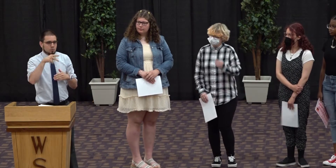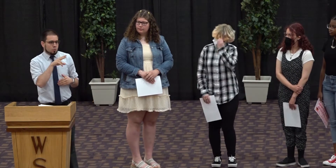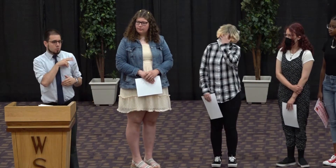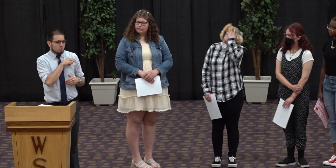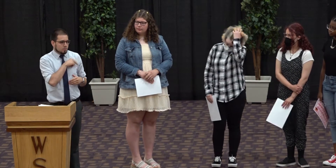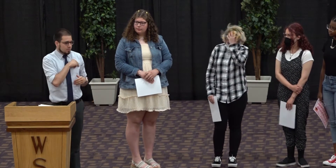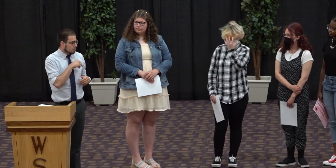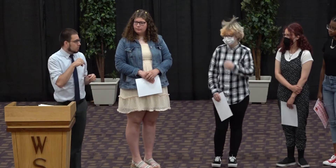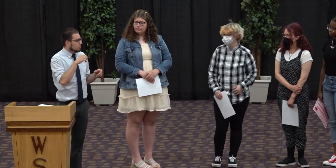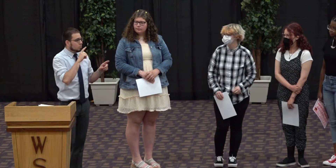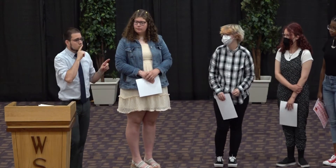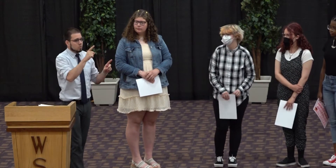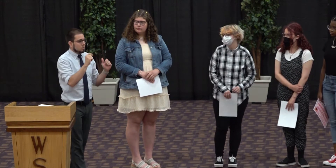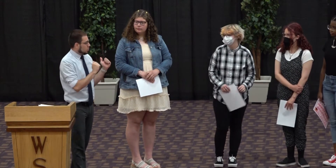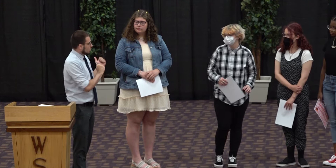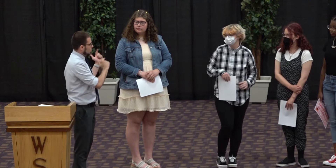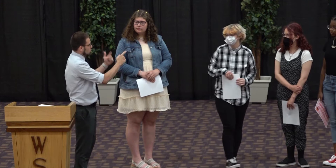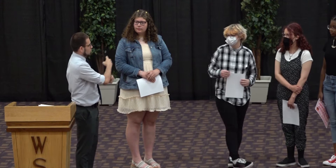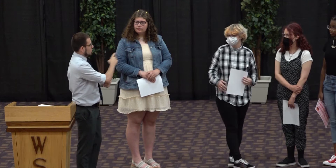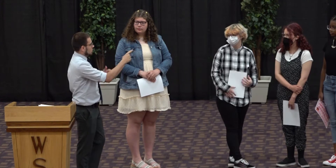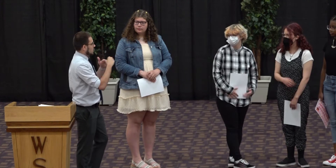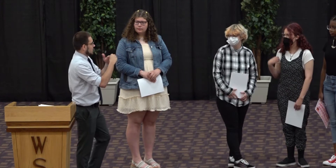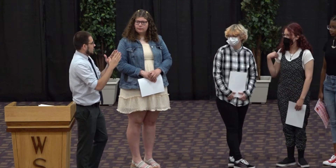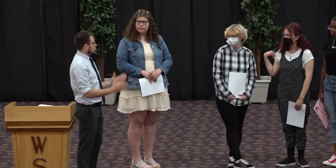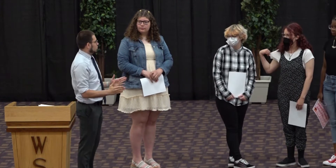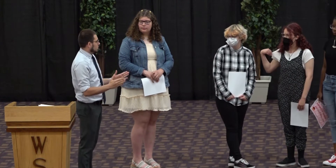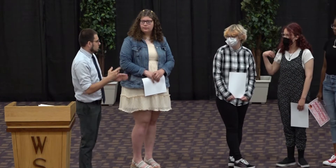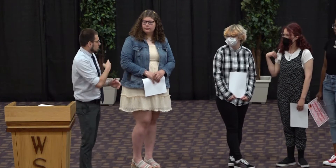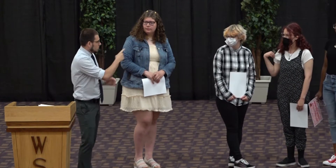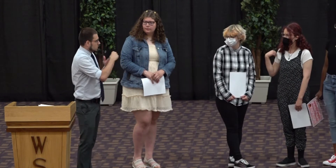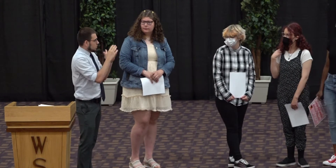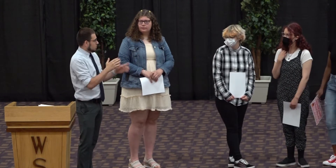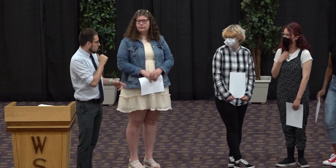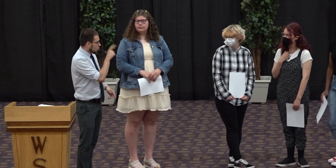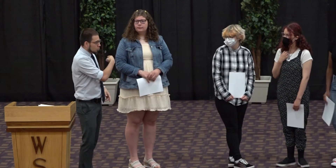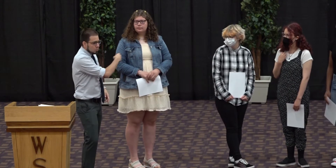Next is the leadership award. Really, all of you are leaders.